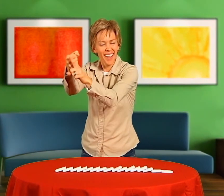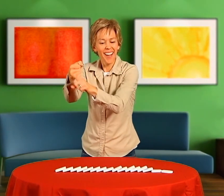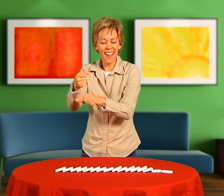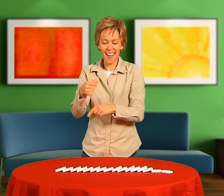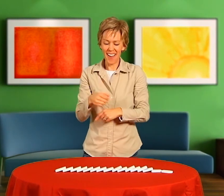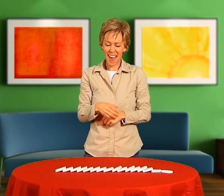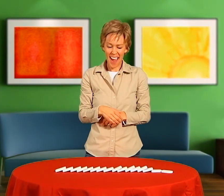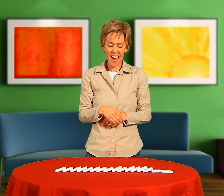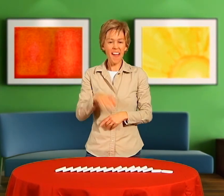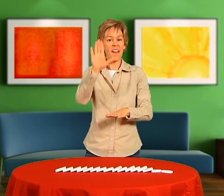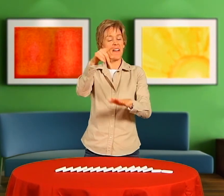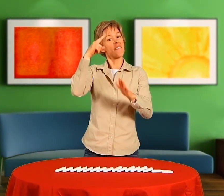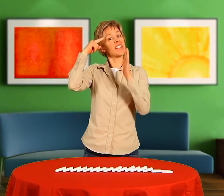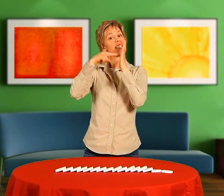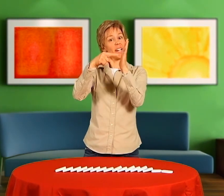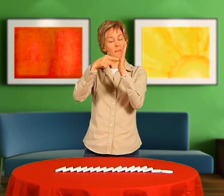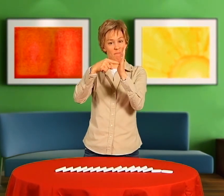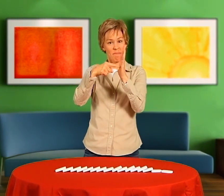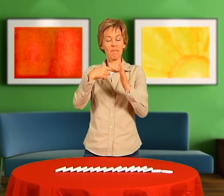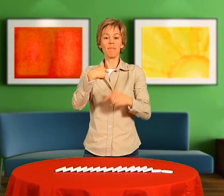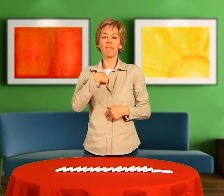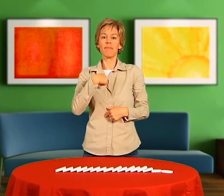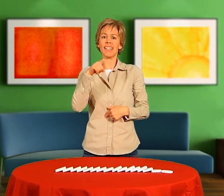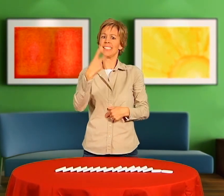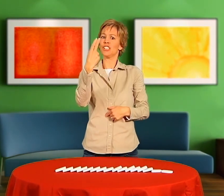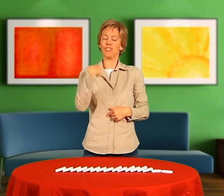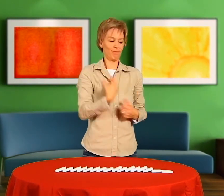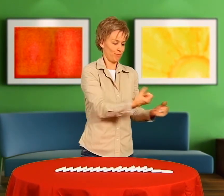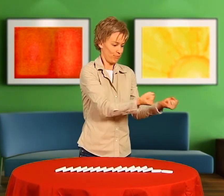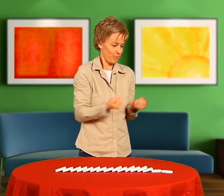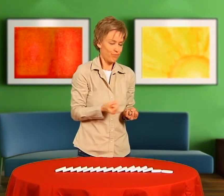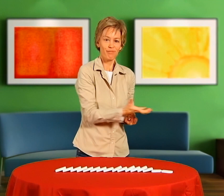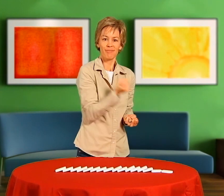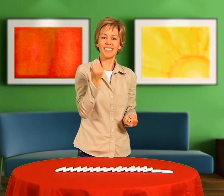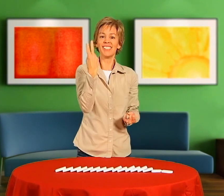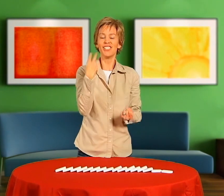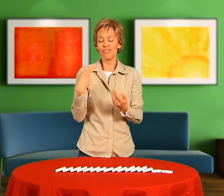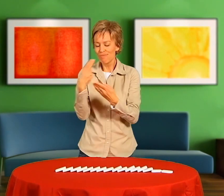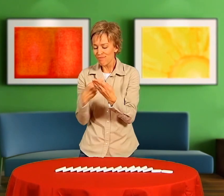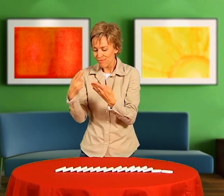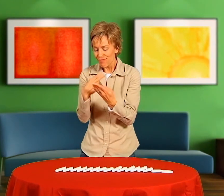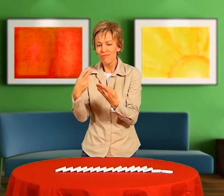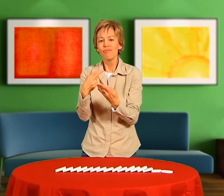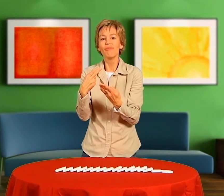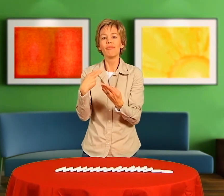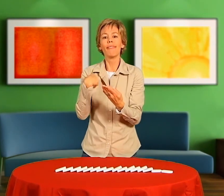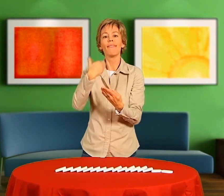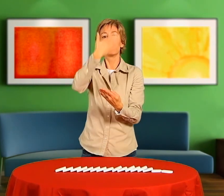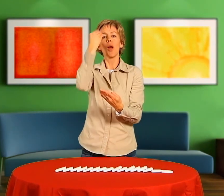FOR EXAMPLE, I TOOK THE SCISSORS OUT OF THE DRAWER TO USE THEM,